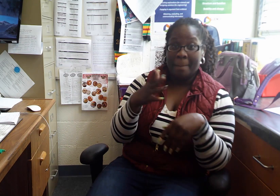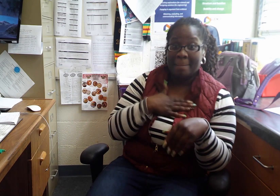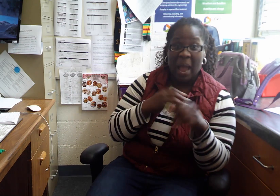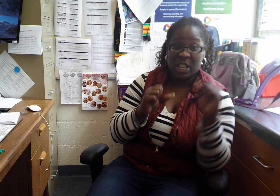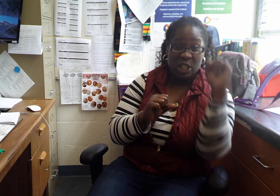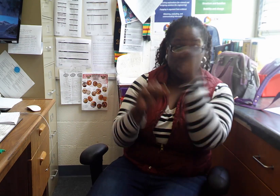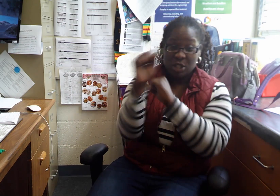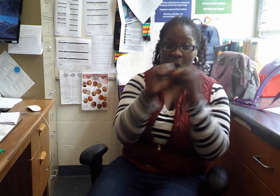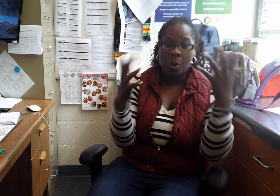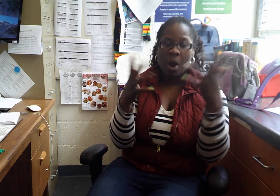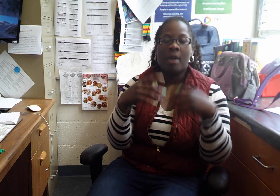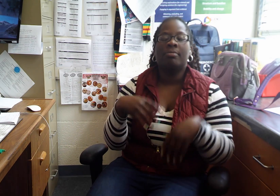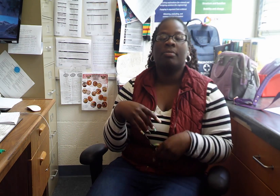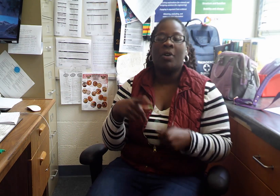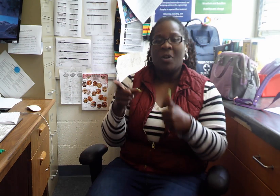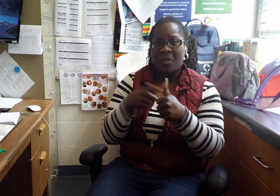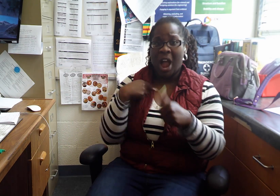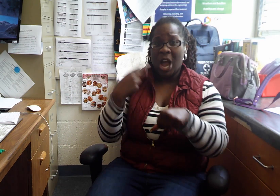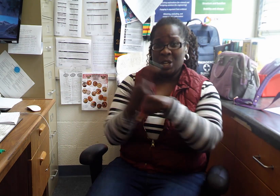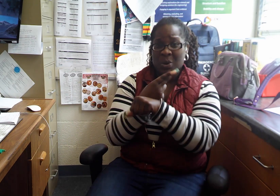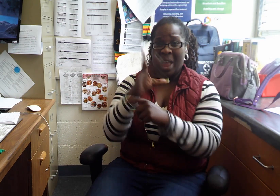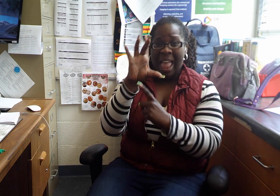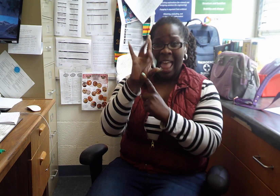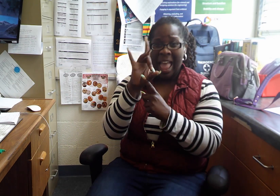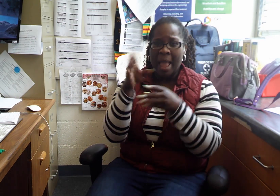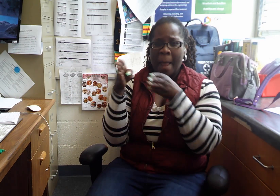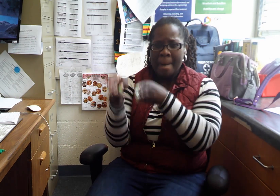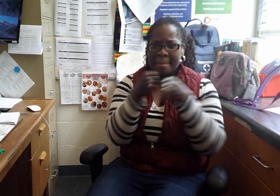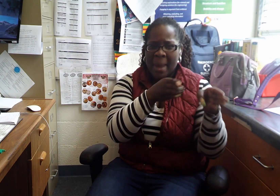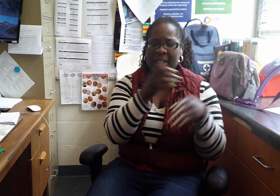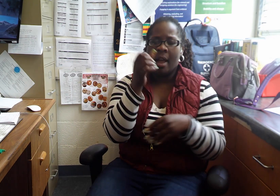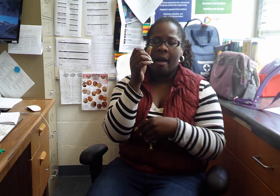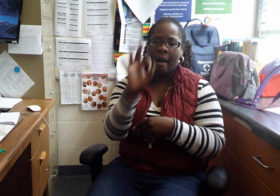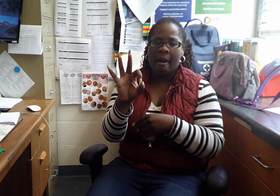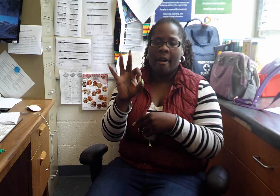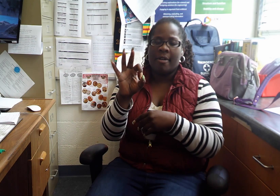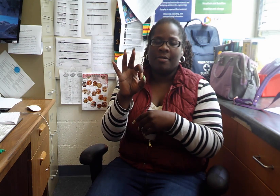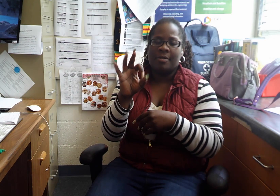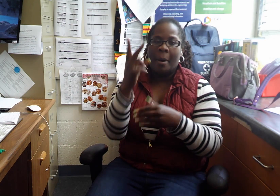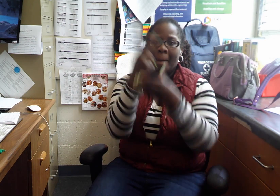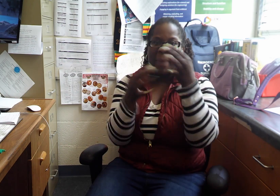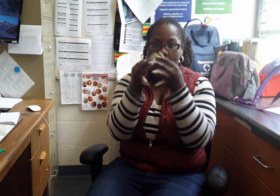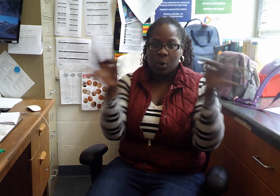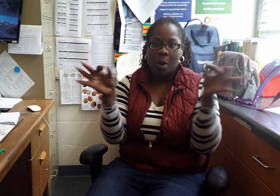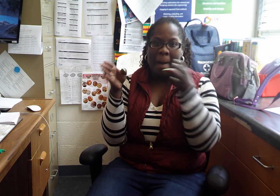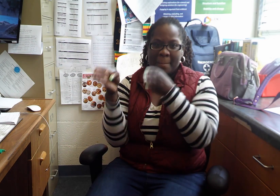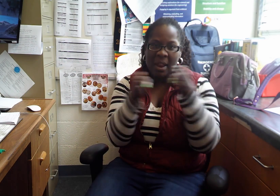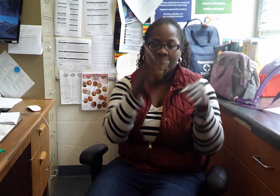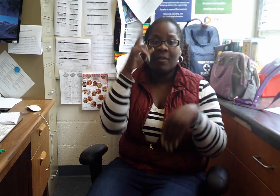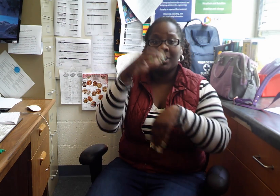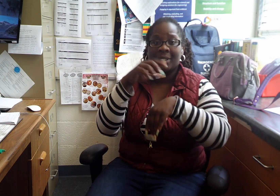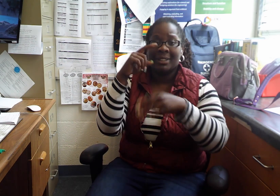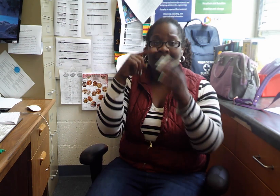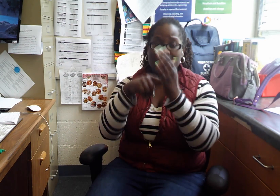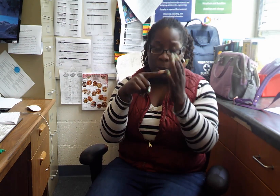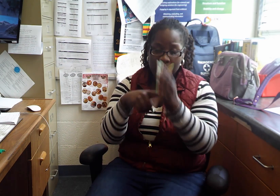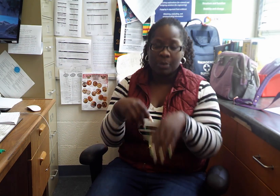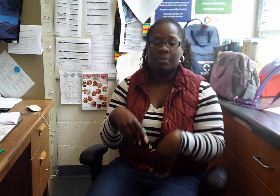Okay, so what is my structure? First, I use the eight methods of both languages.